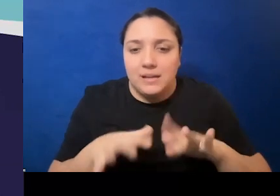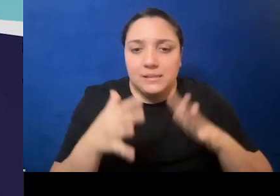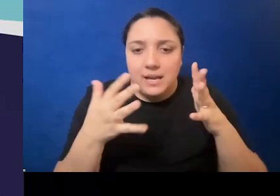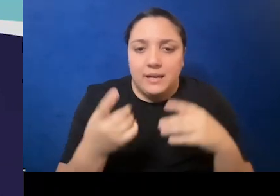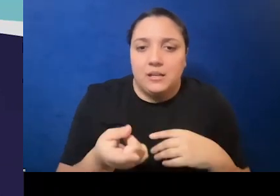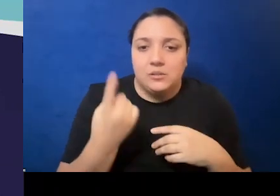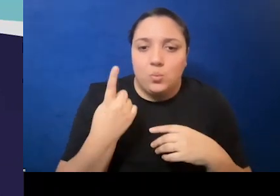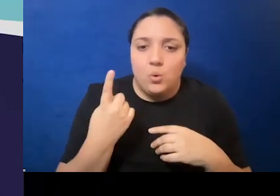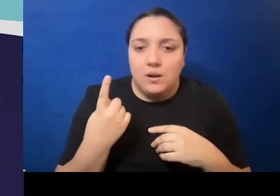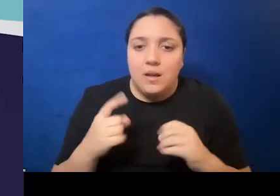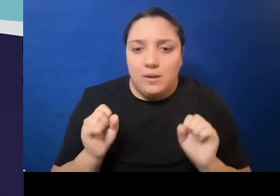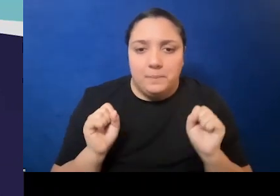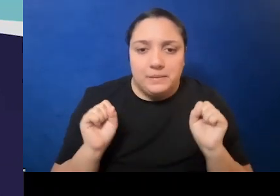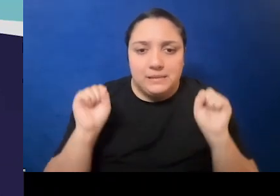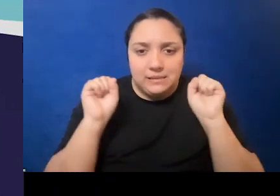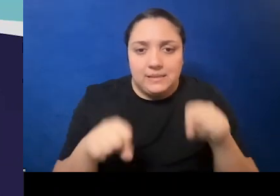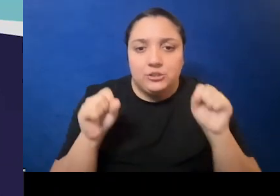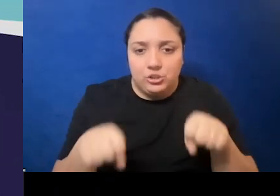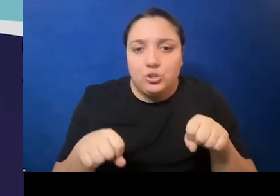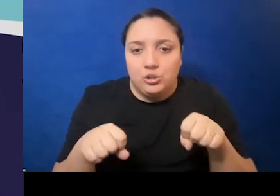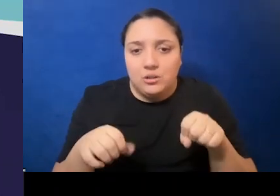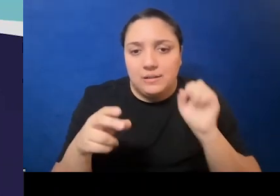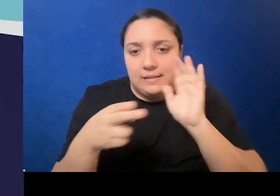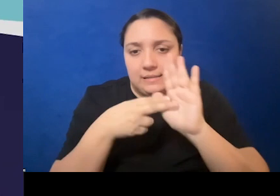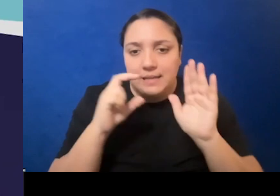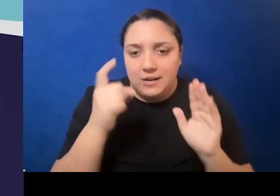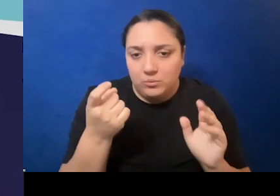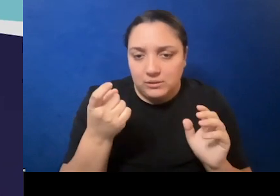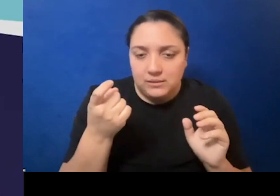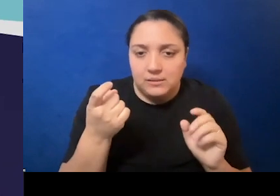ANXIETY AS ONE OF THE POTENTIAL